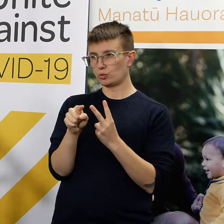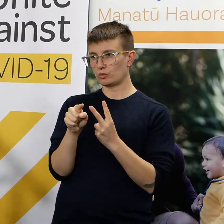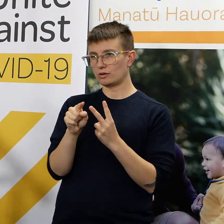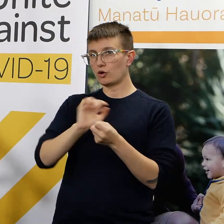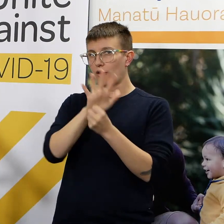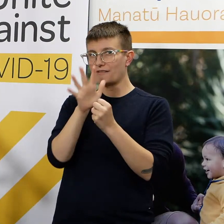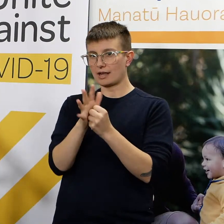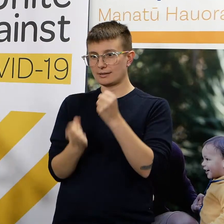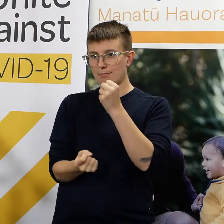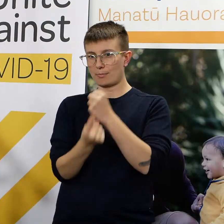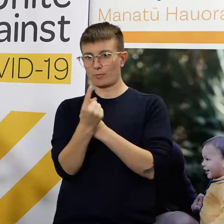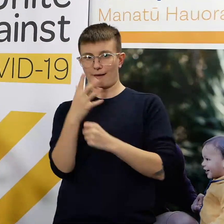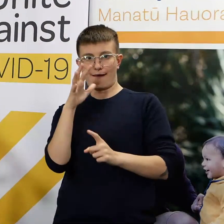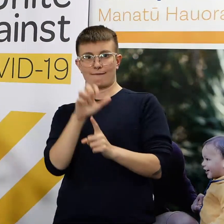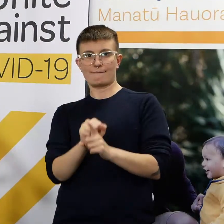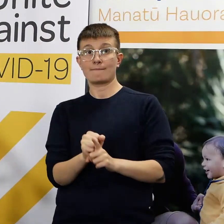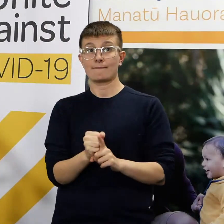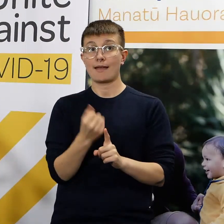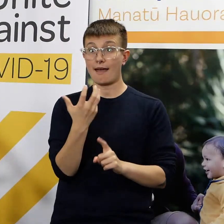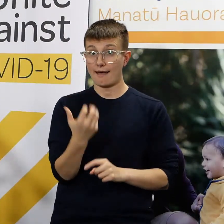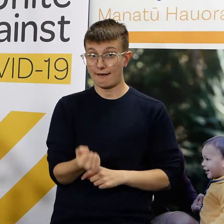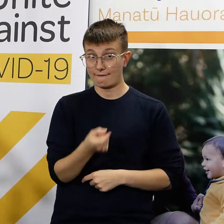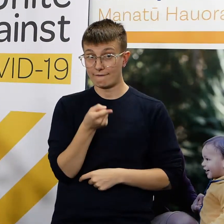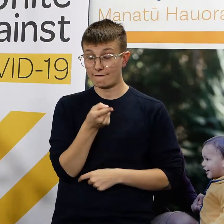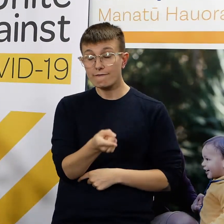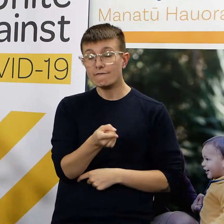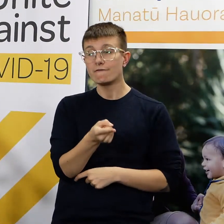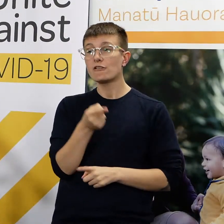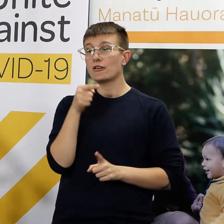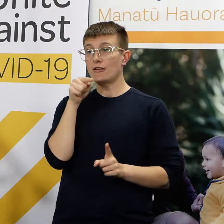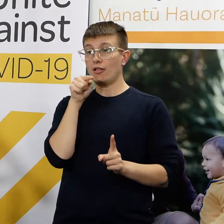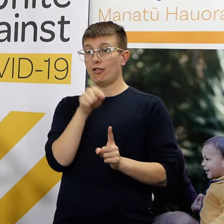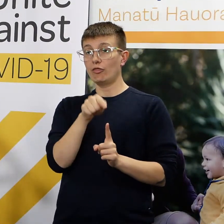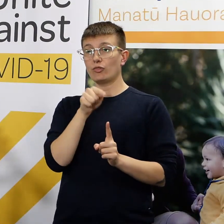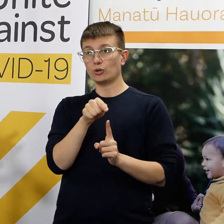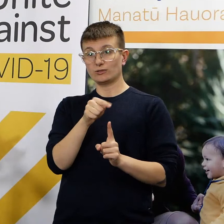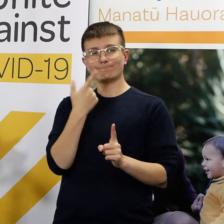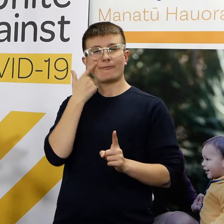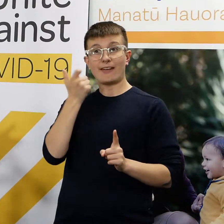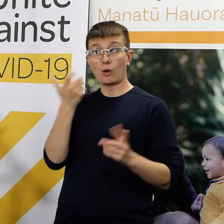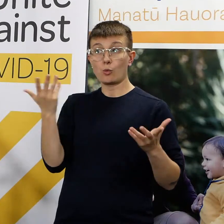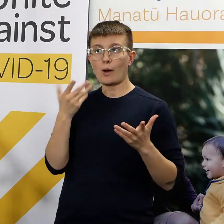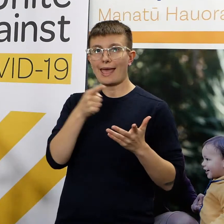at the border, and you will recall that in fact, we haven't had any cases coming through the border